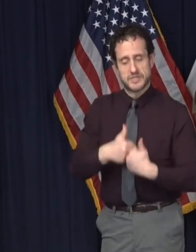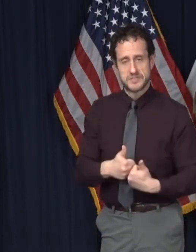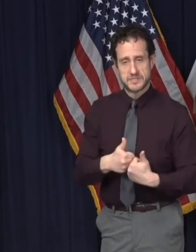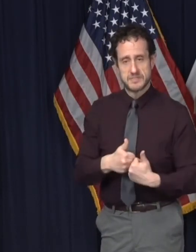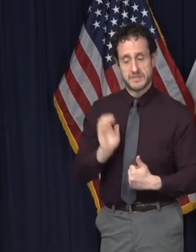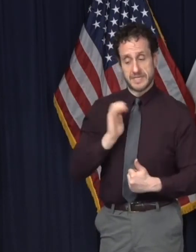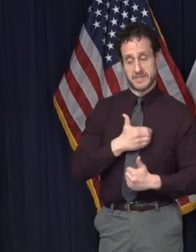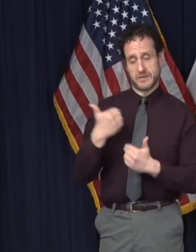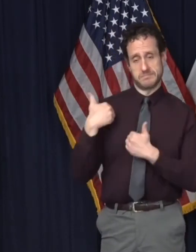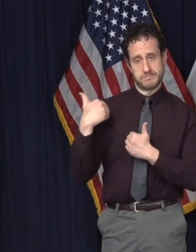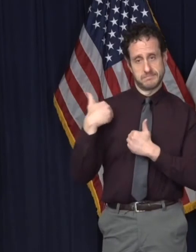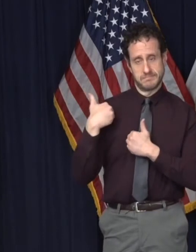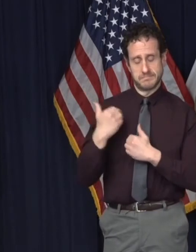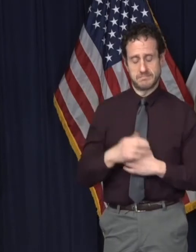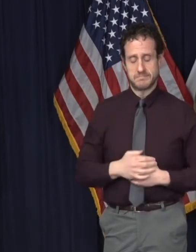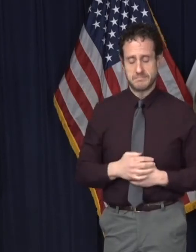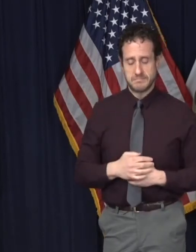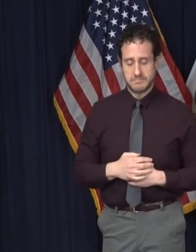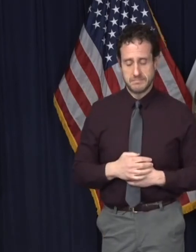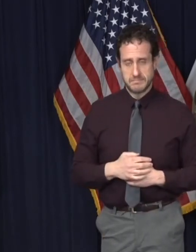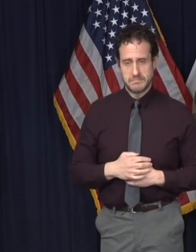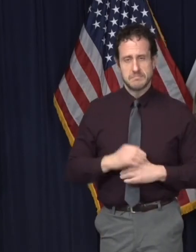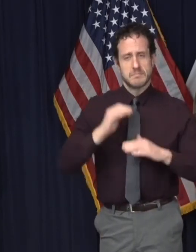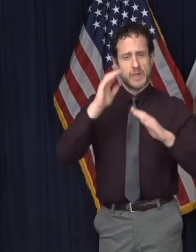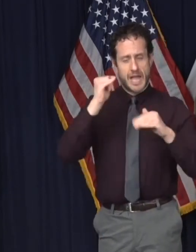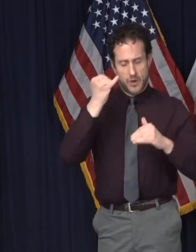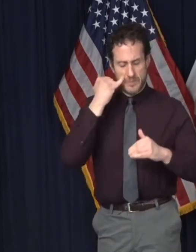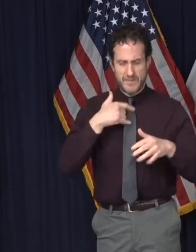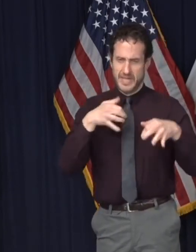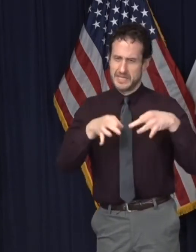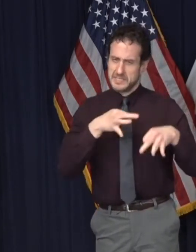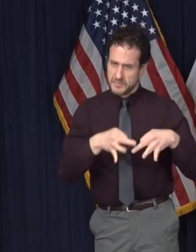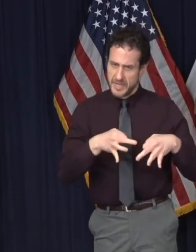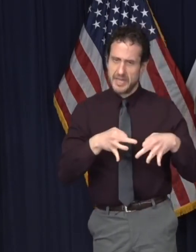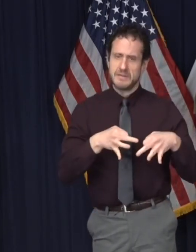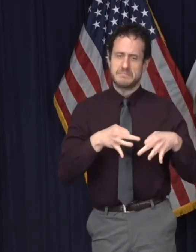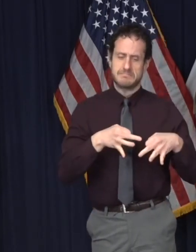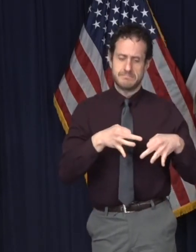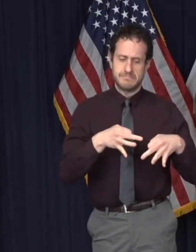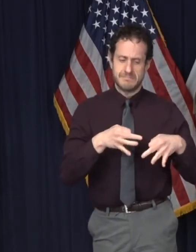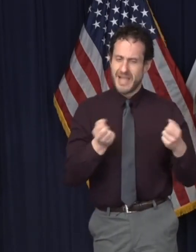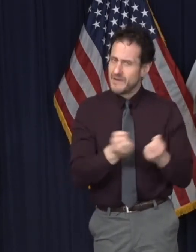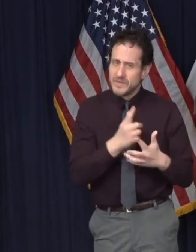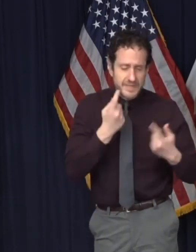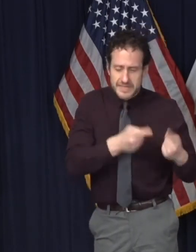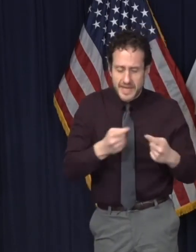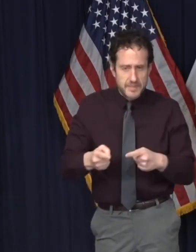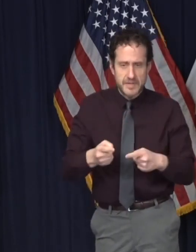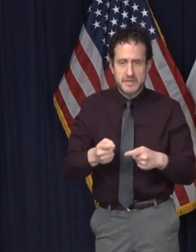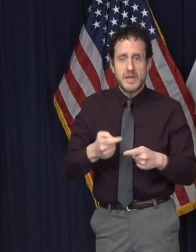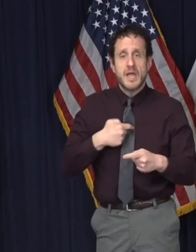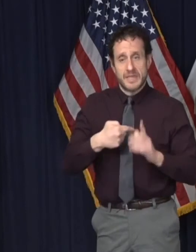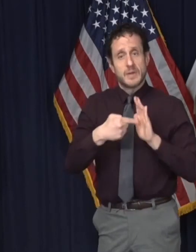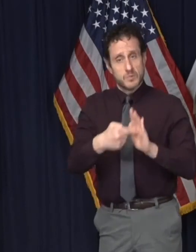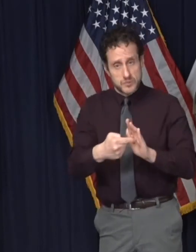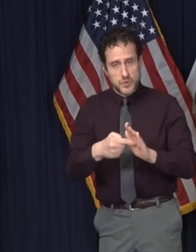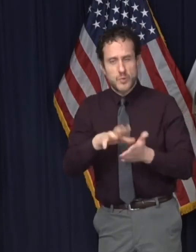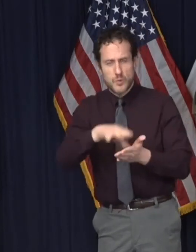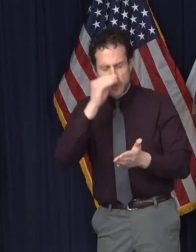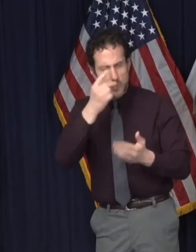IT'S ON US. I'M ALSO HOPEFUL THAT THIS TRANSPARENCY WILL SHINE A LIGHT ON SOME OF WHAT'S TAKING PLACE ACROSS THE COUNTRY AND WILL